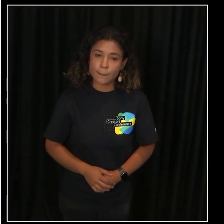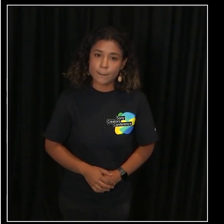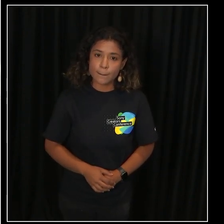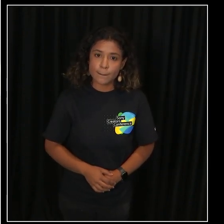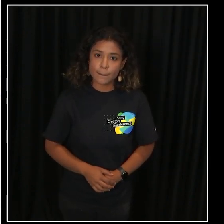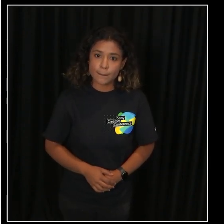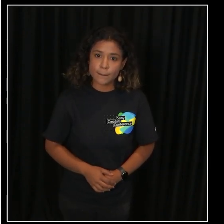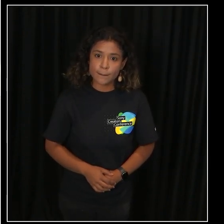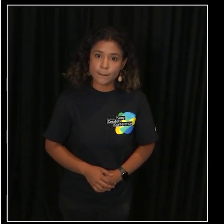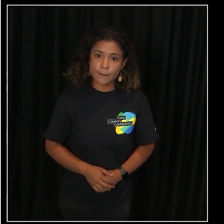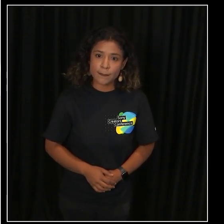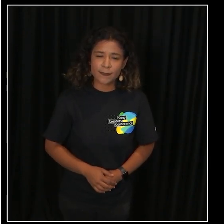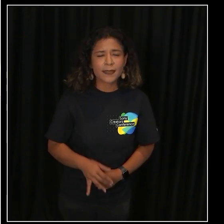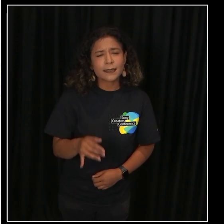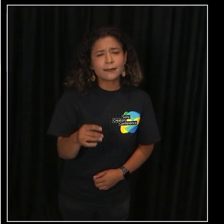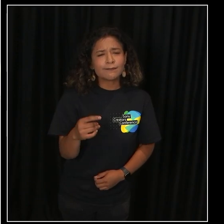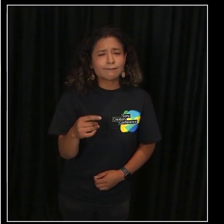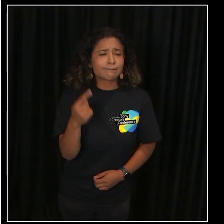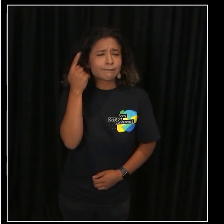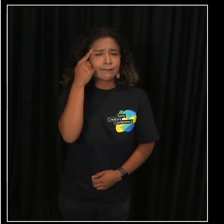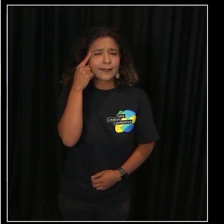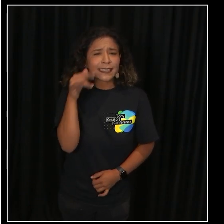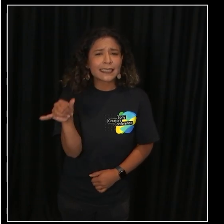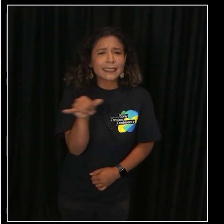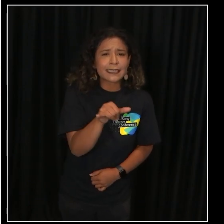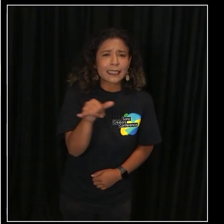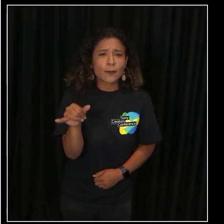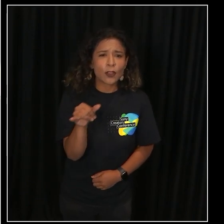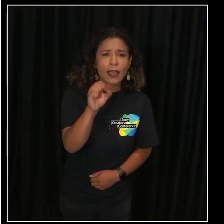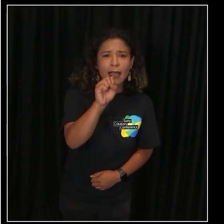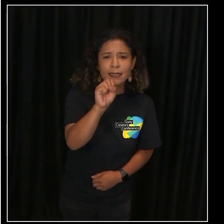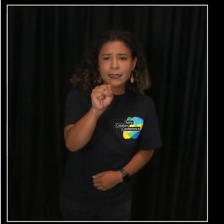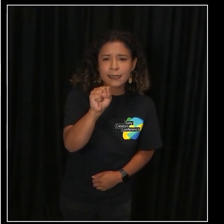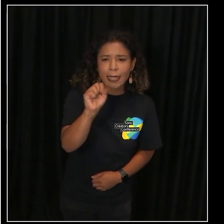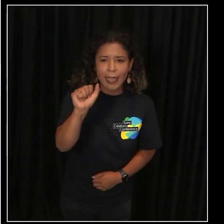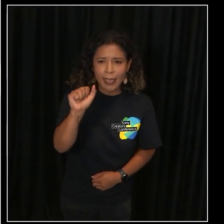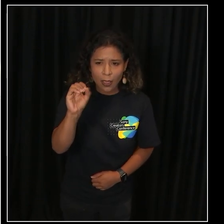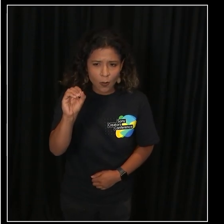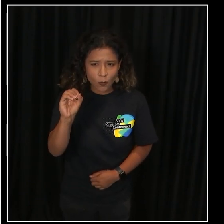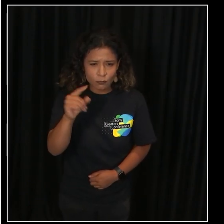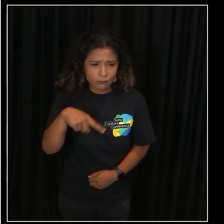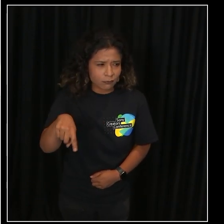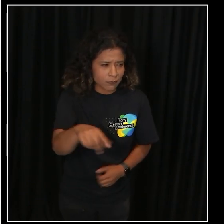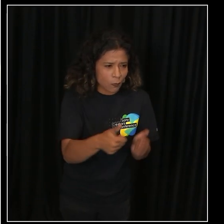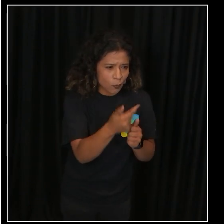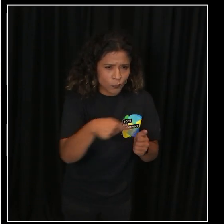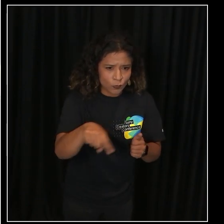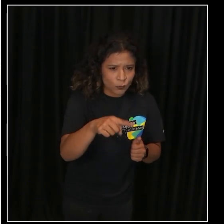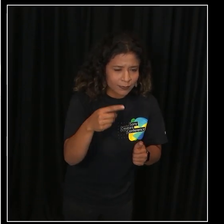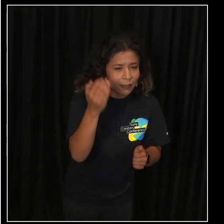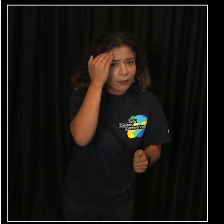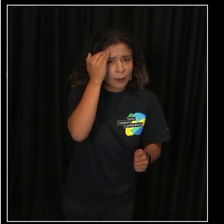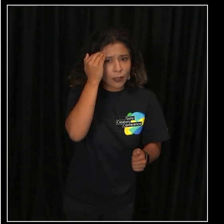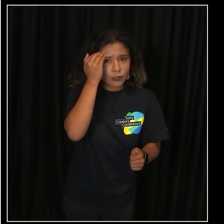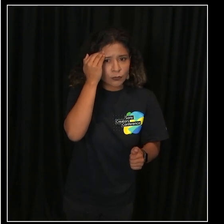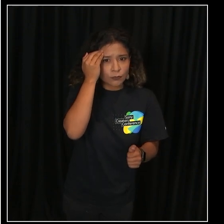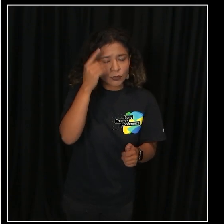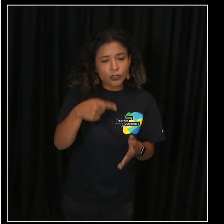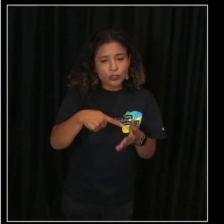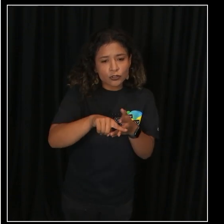You can think of them similar to Screen Space AO which I imagine most people are quite familiar with. You start with a depth texture, that's all you use and